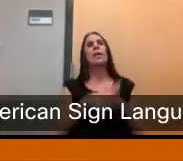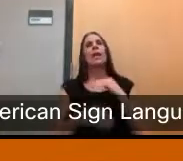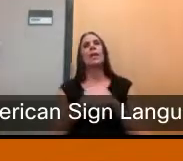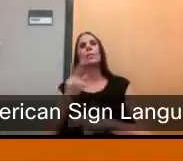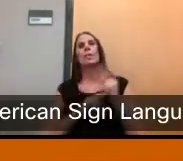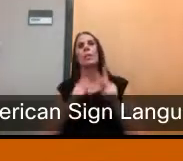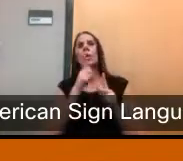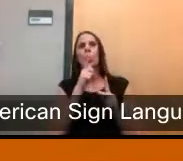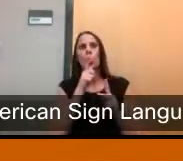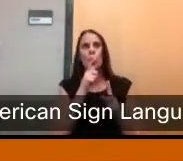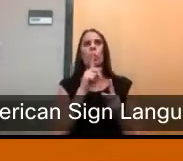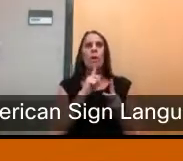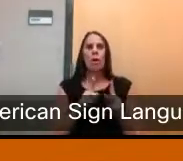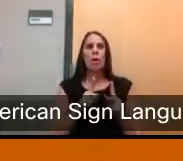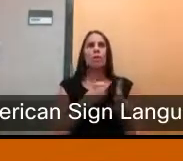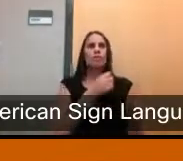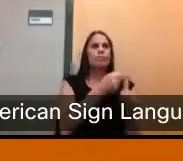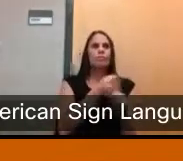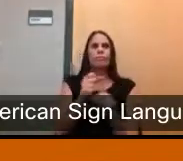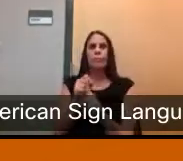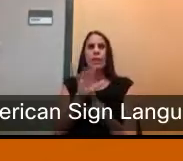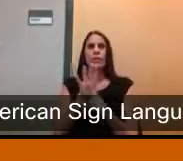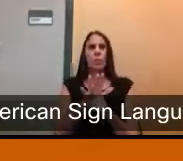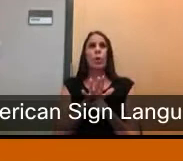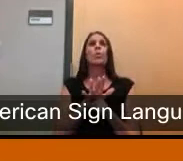to their work at the University. at the university Faculty staff and students were adamant that,